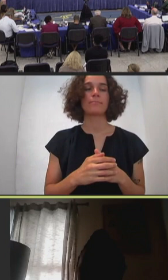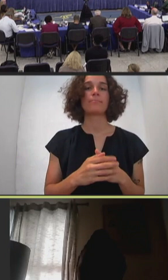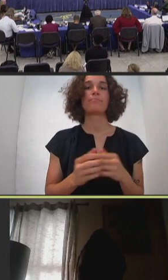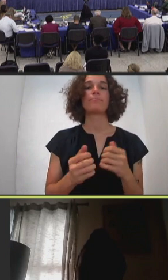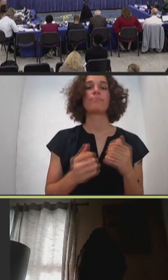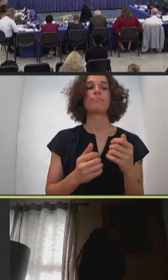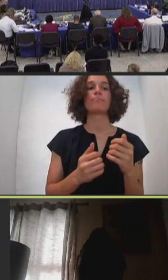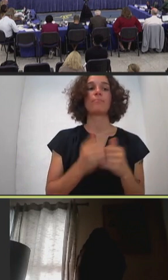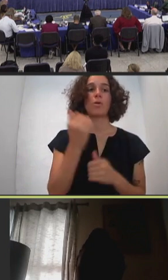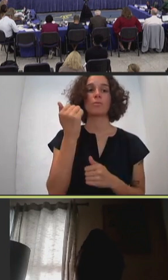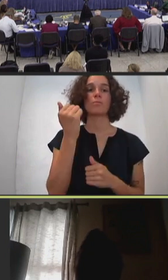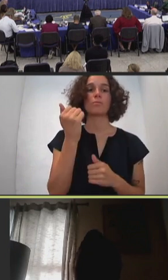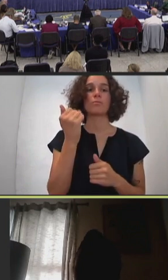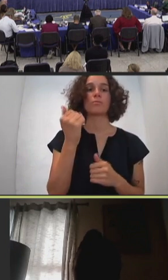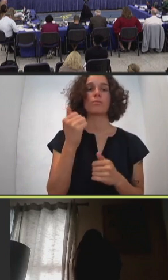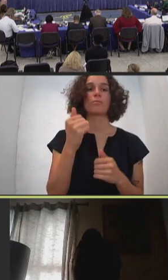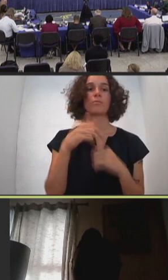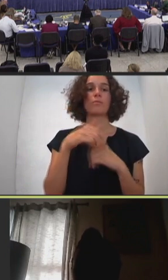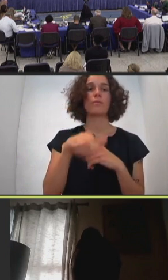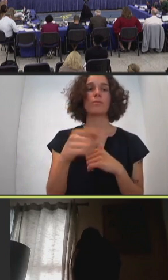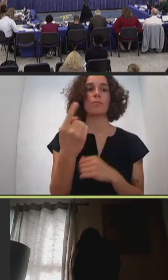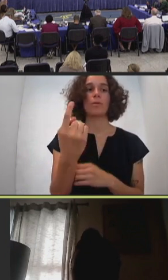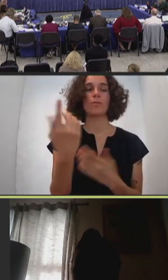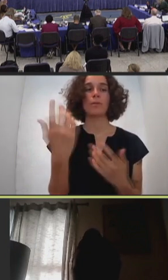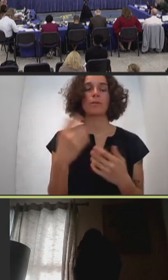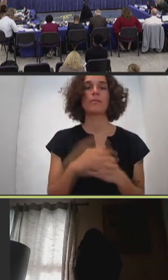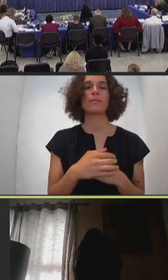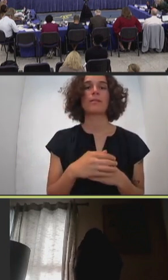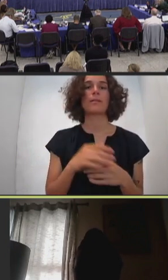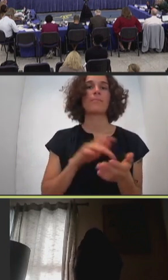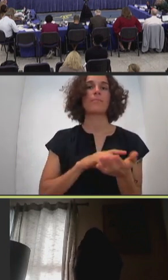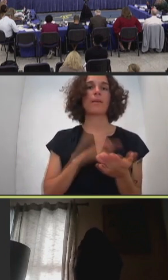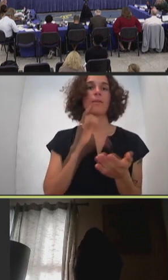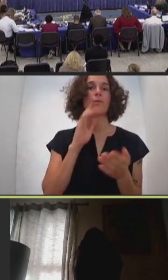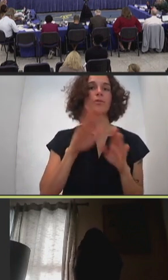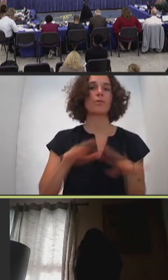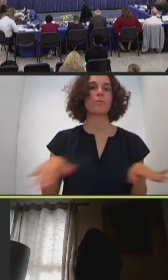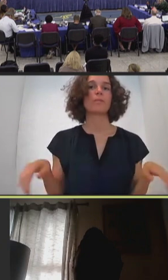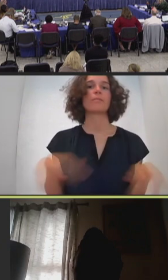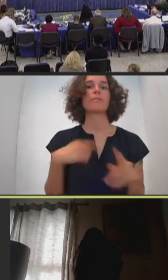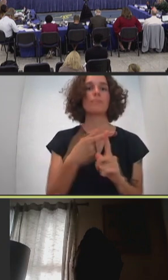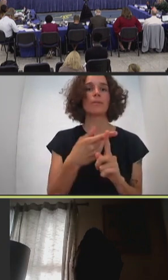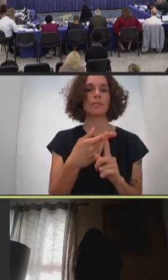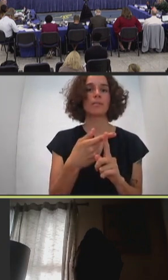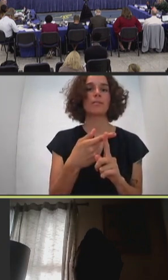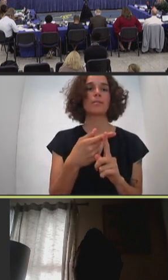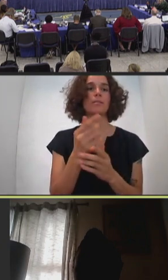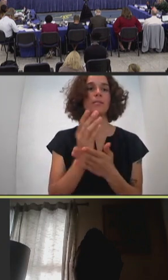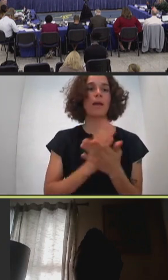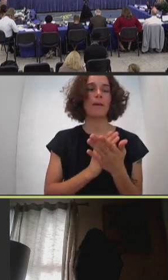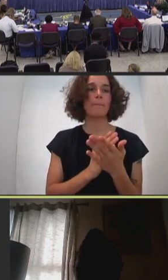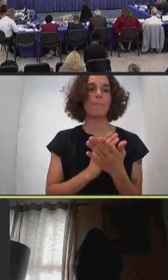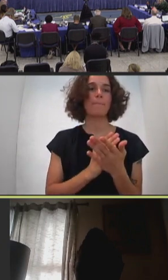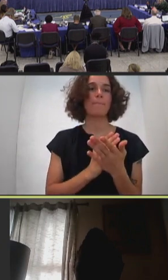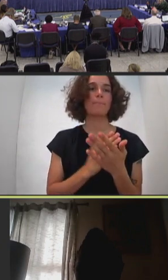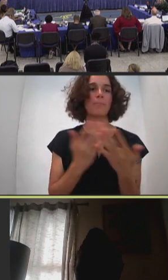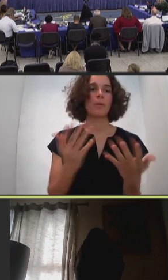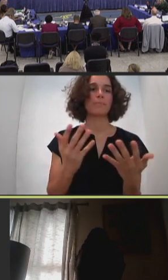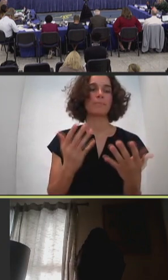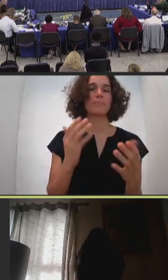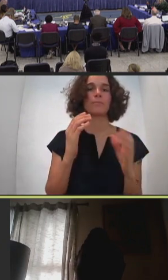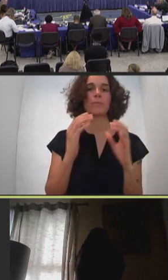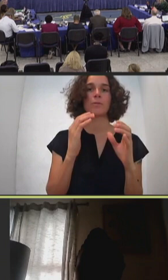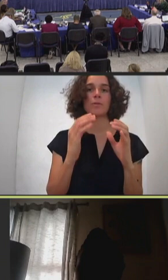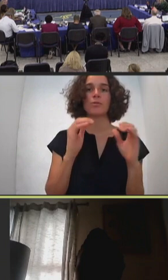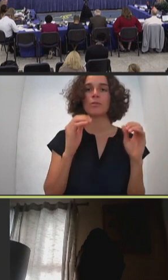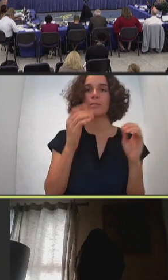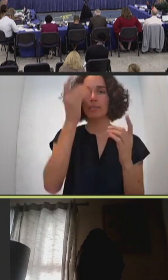being asthma medication for children, as well as some communicable diseases which need isolation,